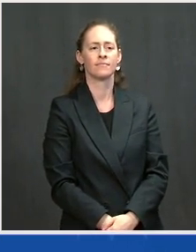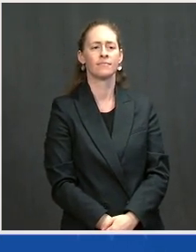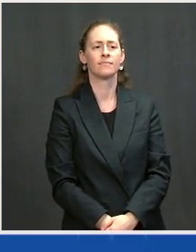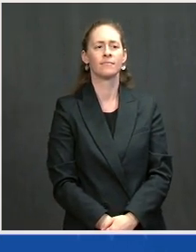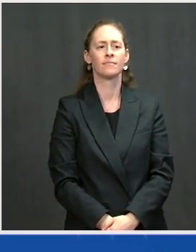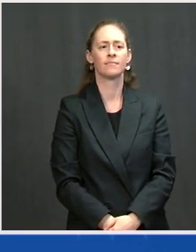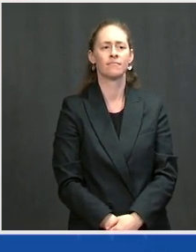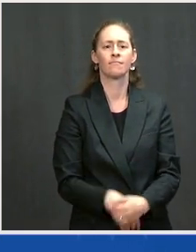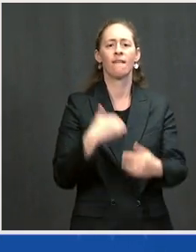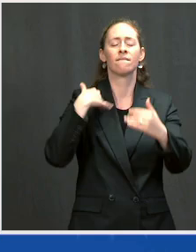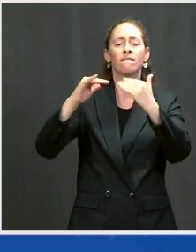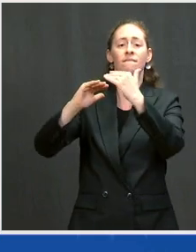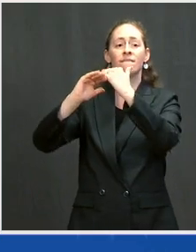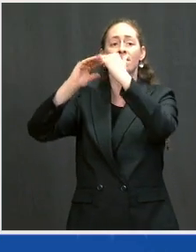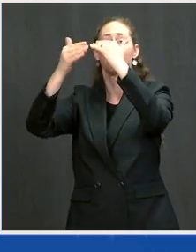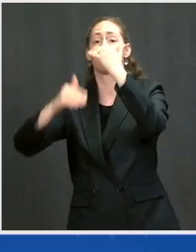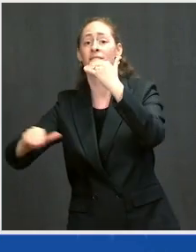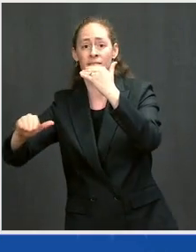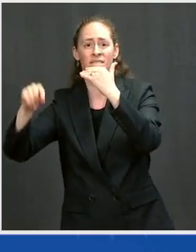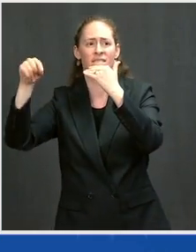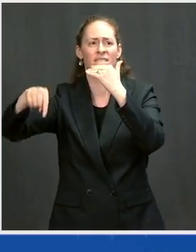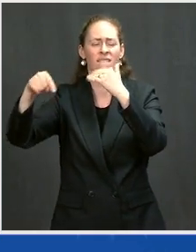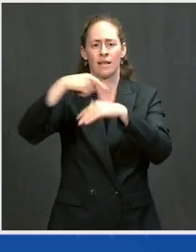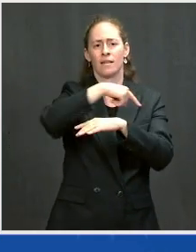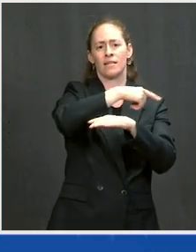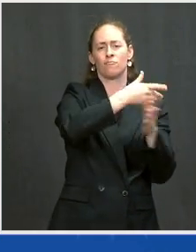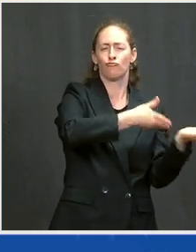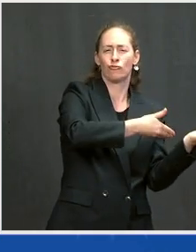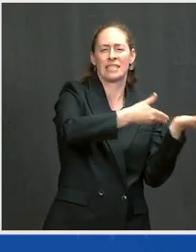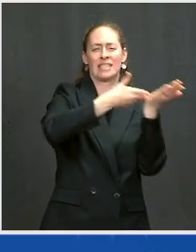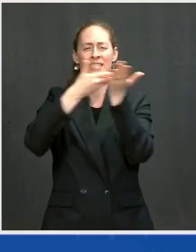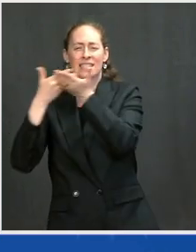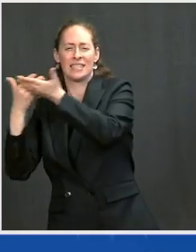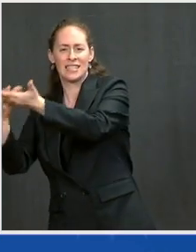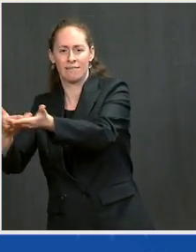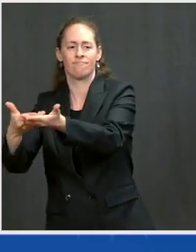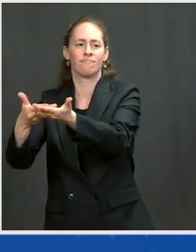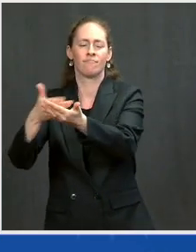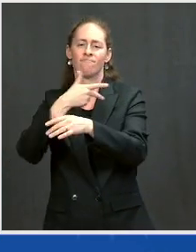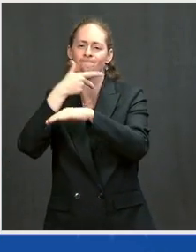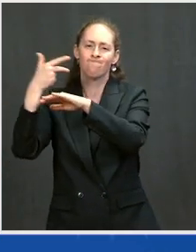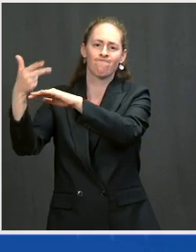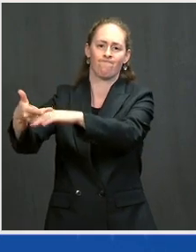where First Lieutenant Puckett called for devastating artillery fire on the top of the enemy controlled hill.